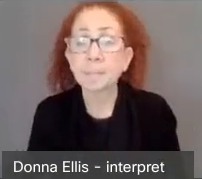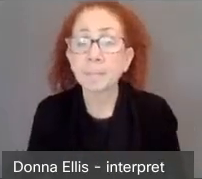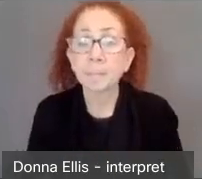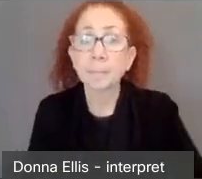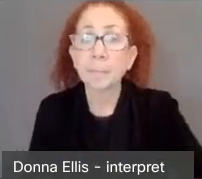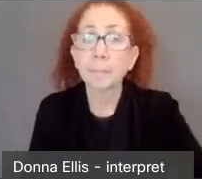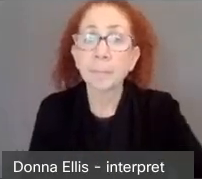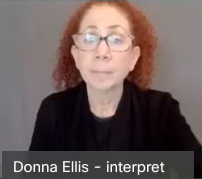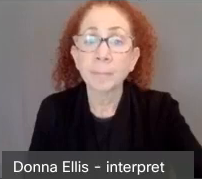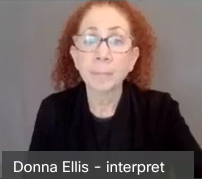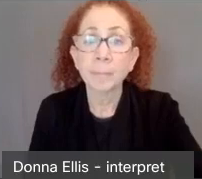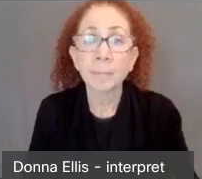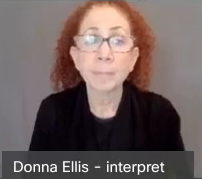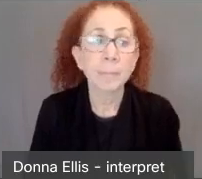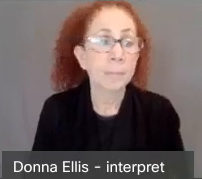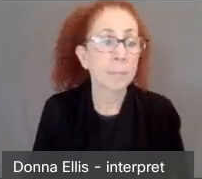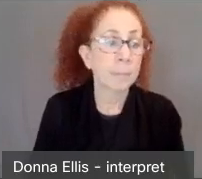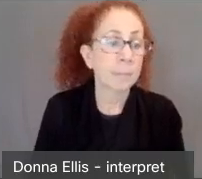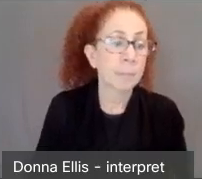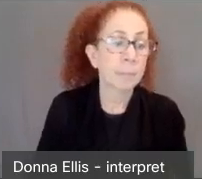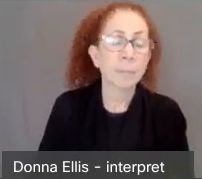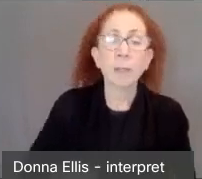[Staff] Our first reporter will be Jim Melwert from KYW.